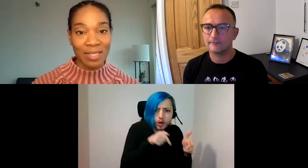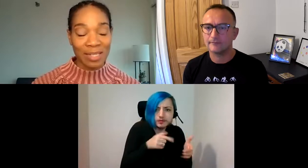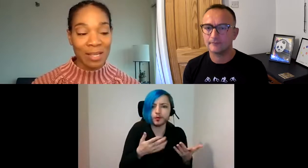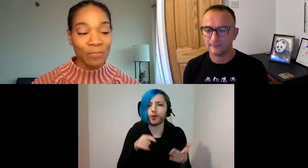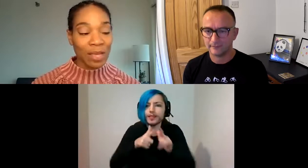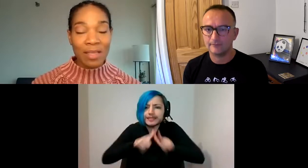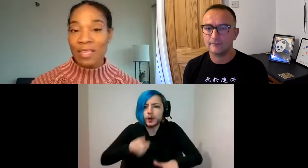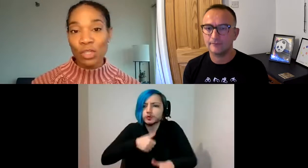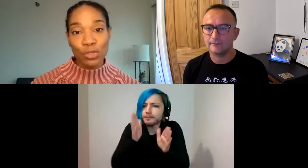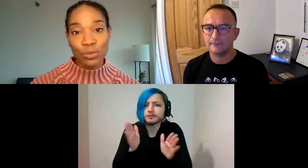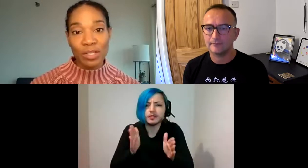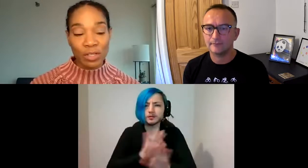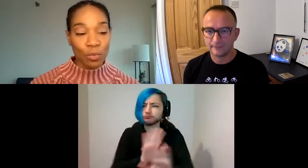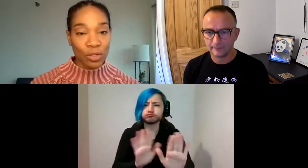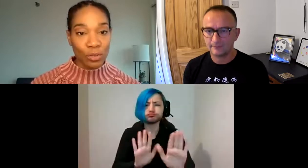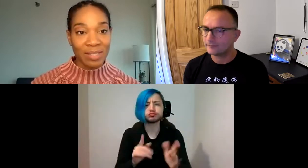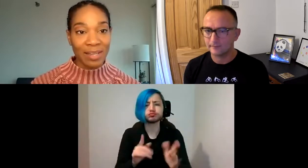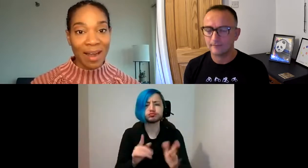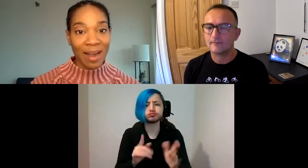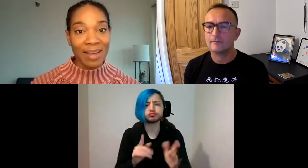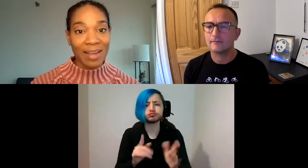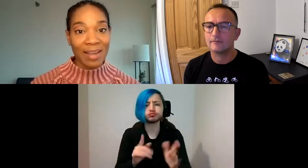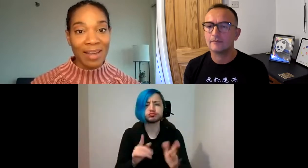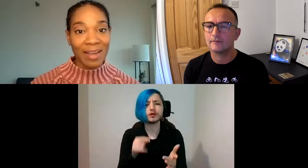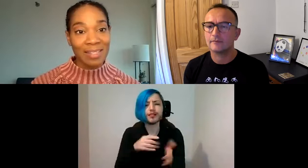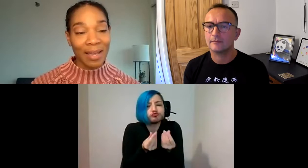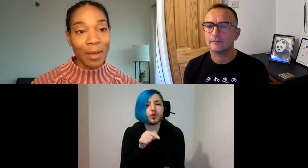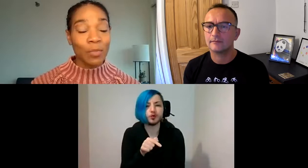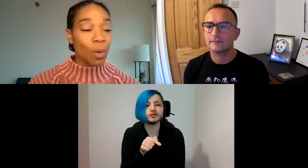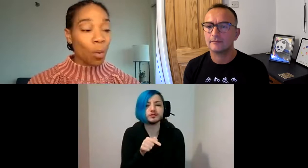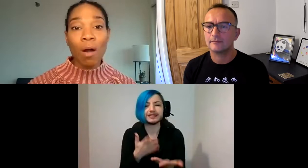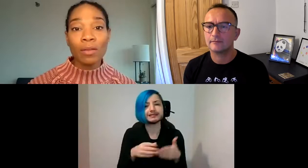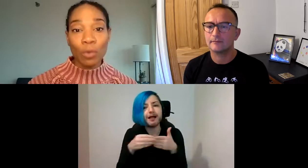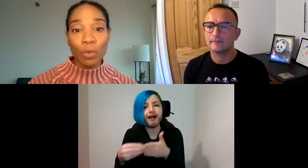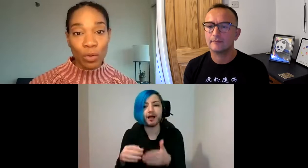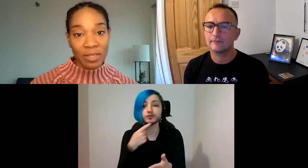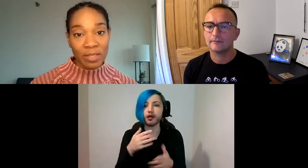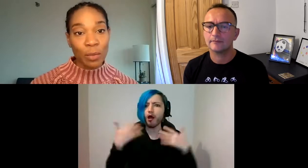collectively and all of the stories that are presented within our world, within our community.